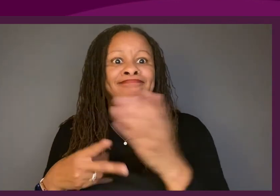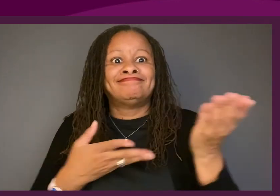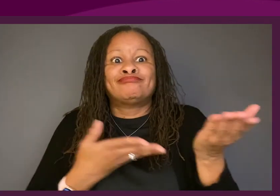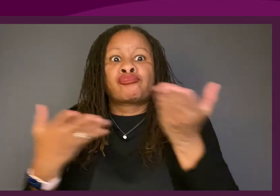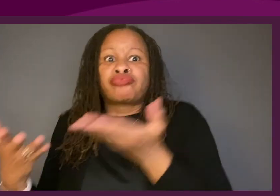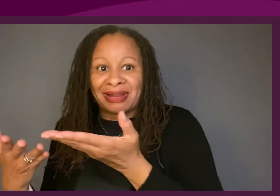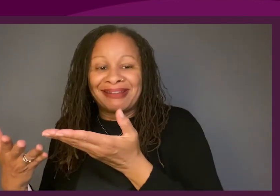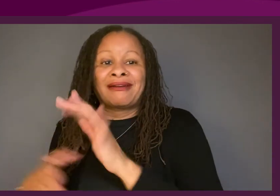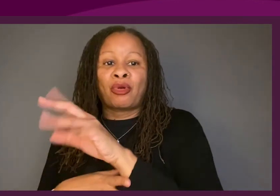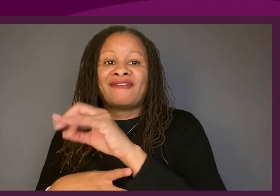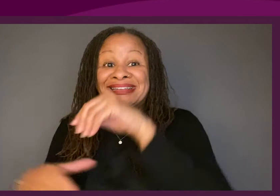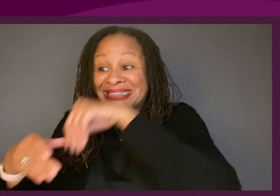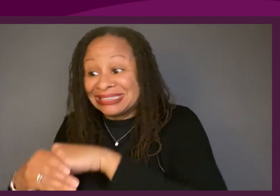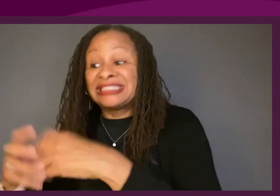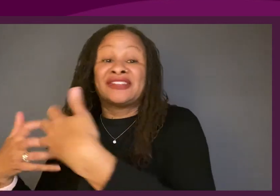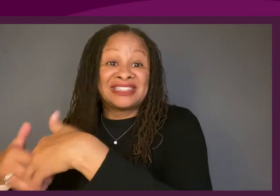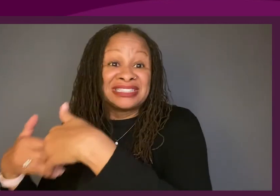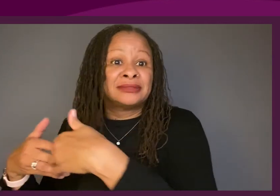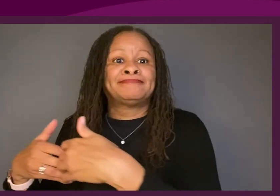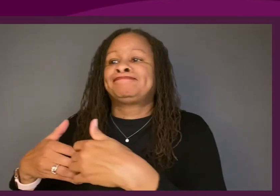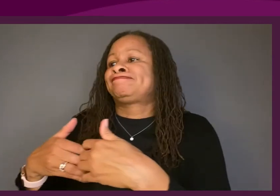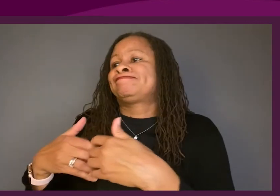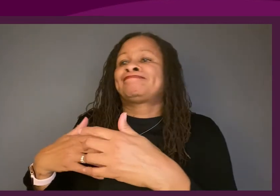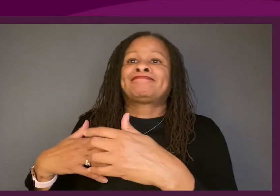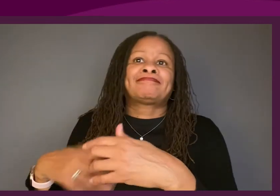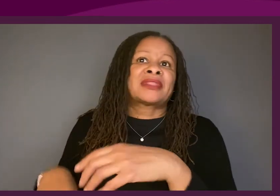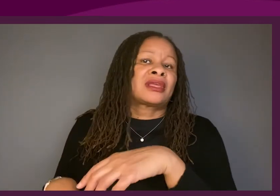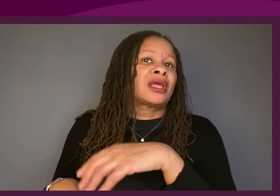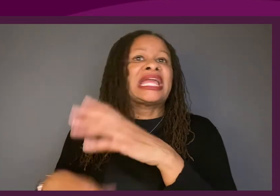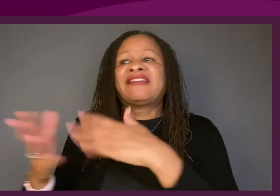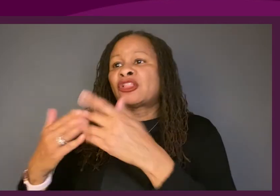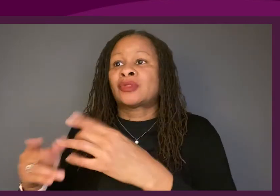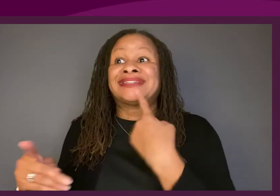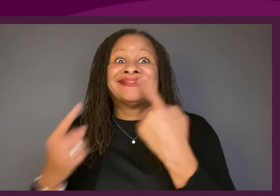kept separate. That has not been the case.